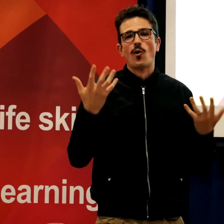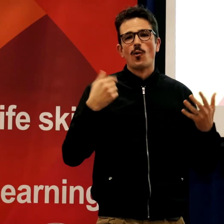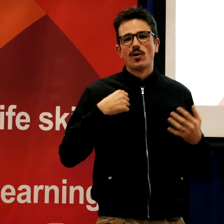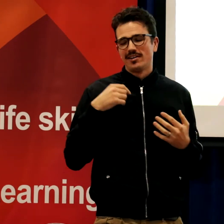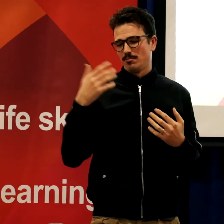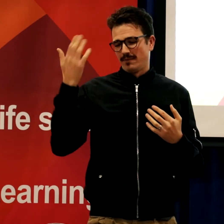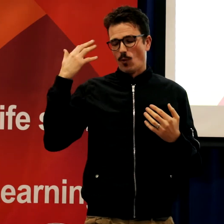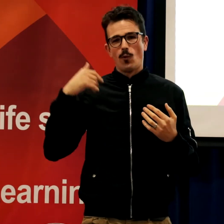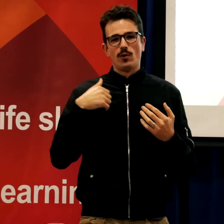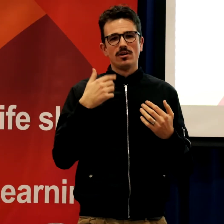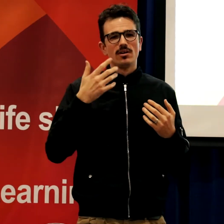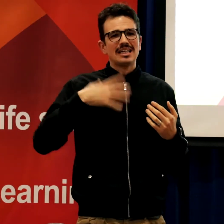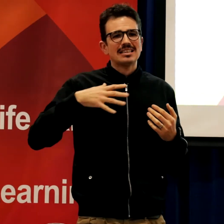Everything costs something, right?